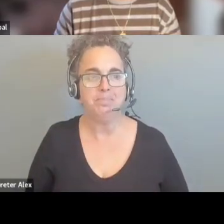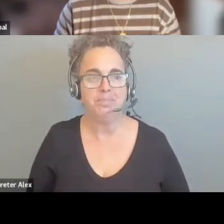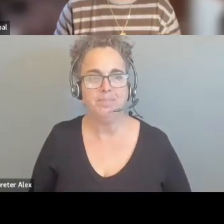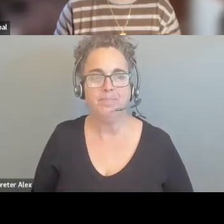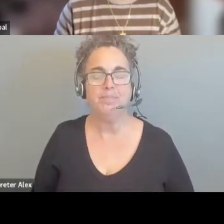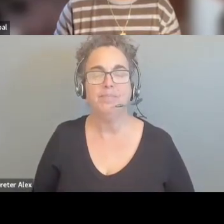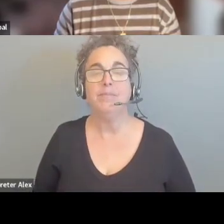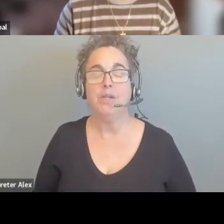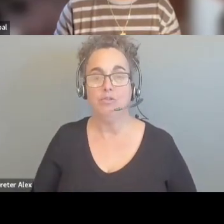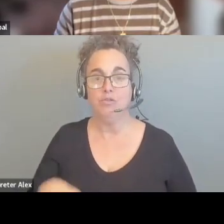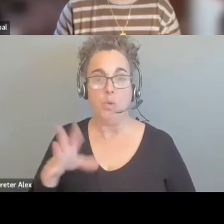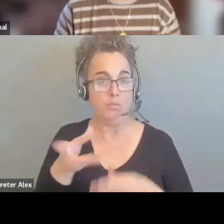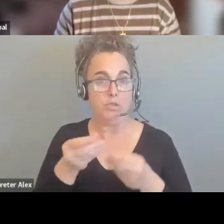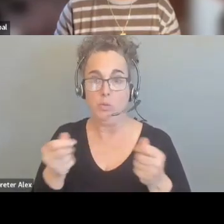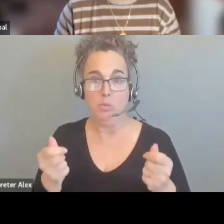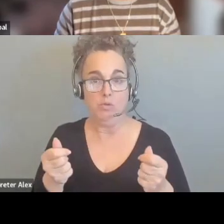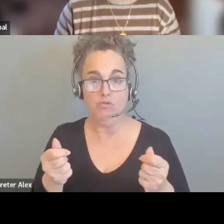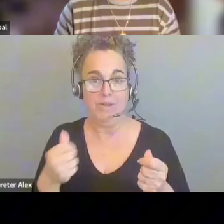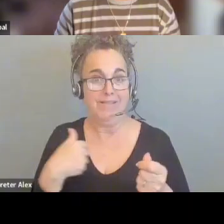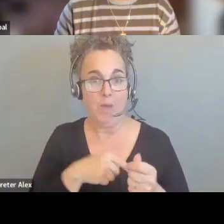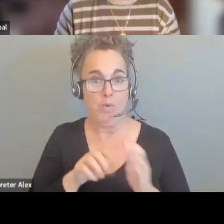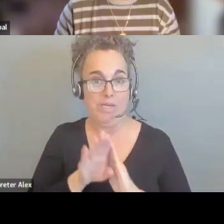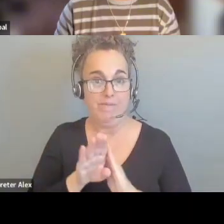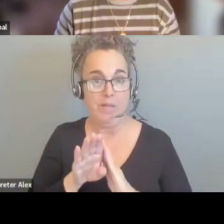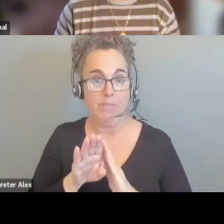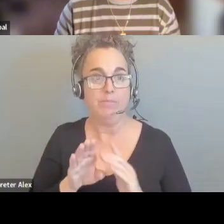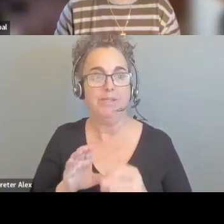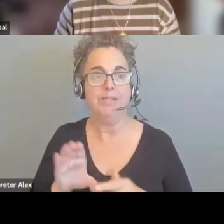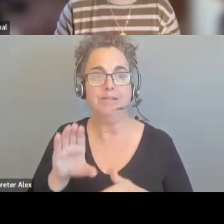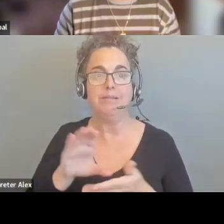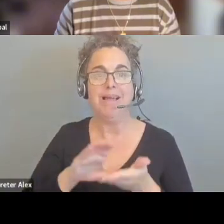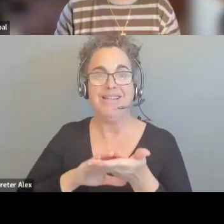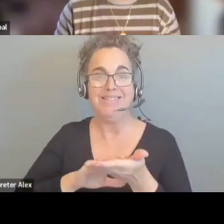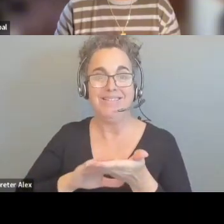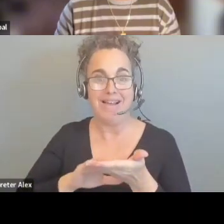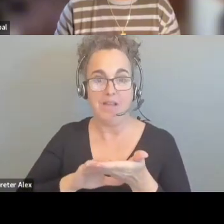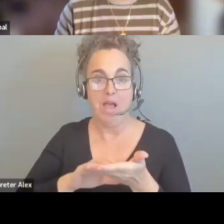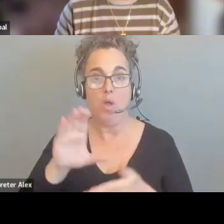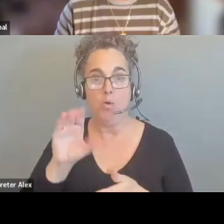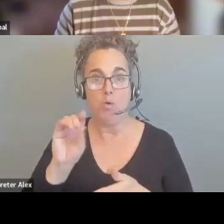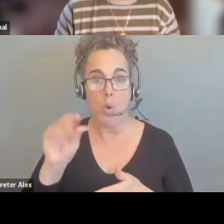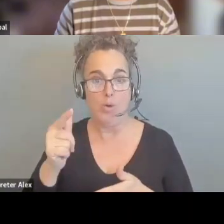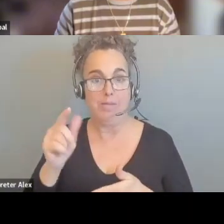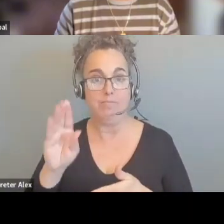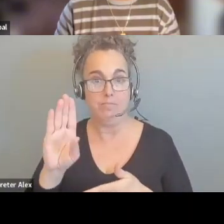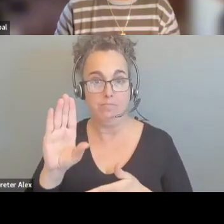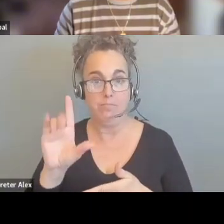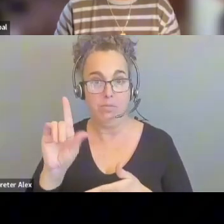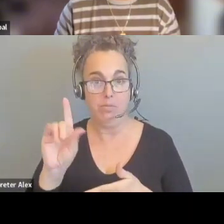So the solution that we've developed is the tactile coding blocks. It costs less than $15 to manufacture